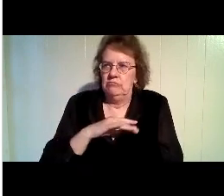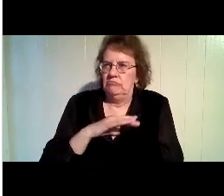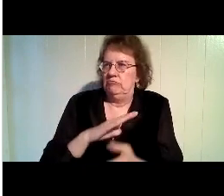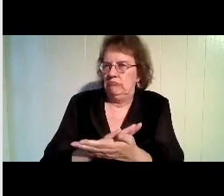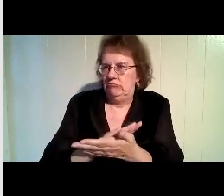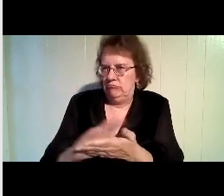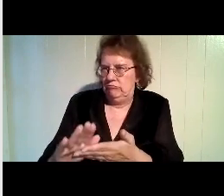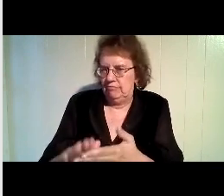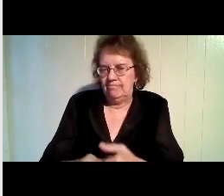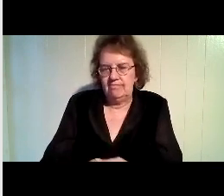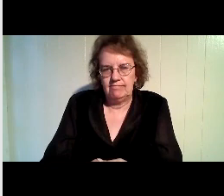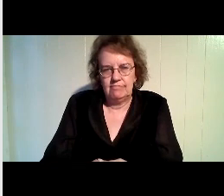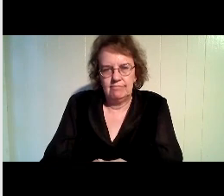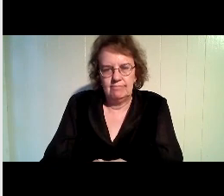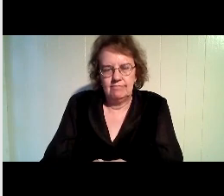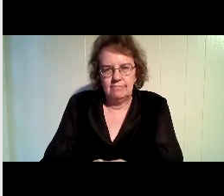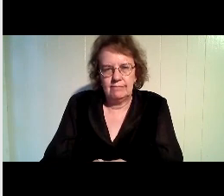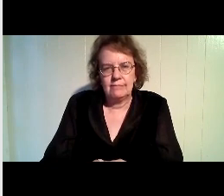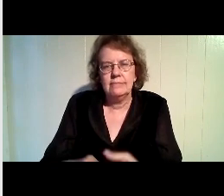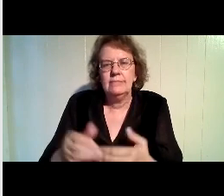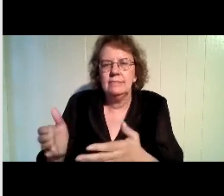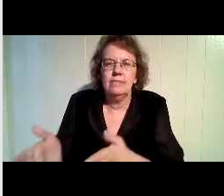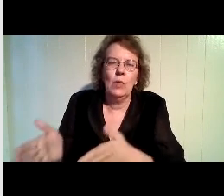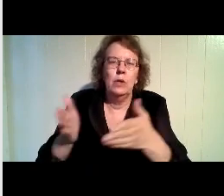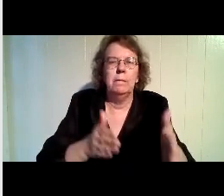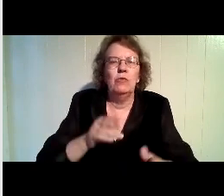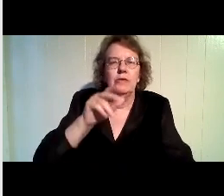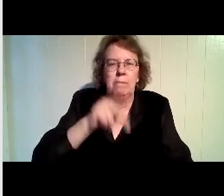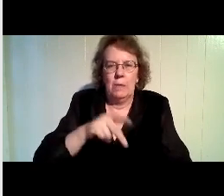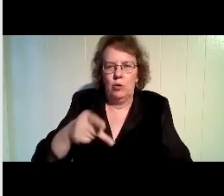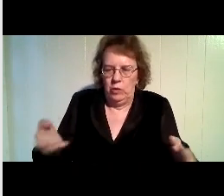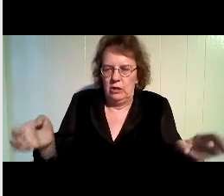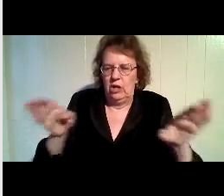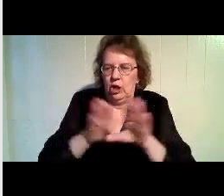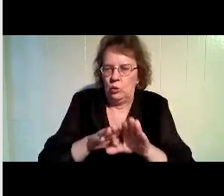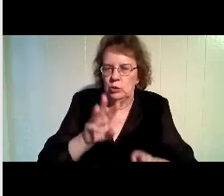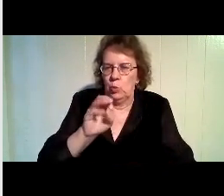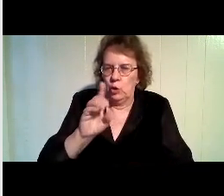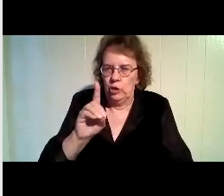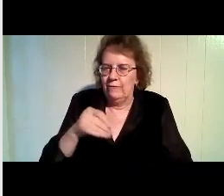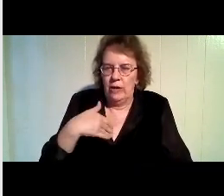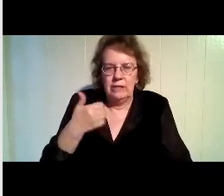So I'm gonna move into PowerPoint now and close word if you had anymore questions specifically about word, I'm